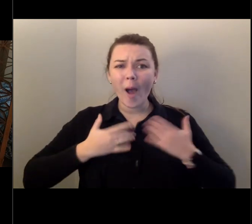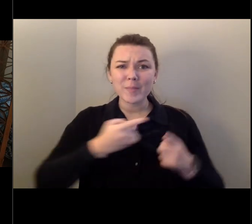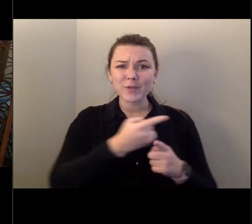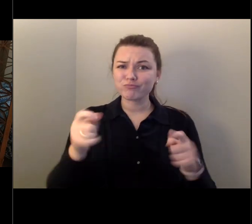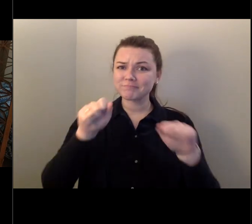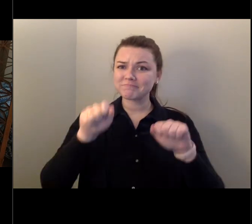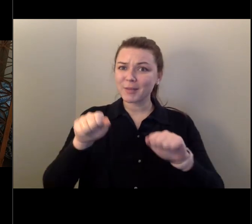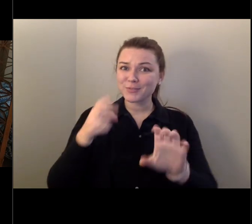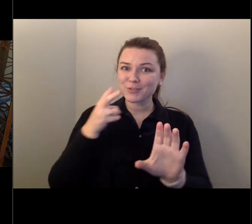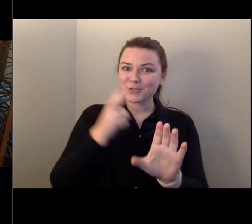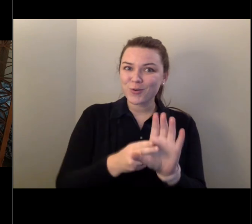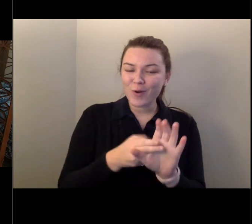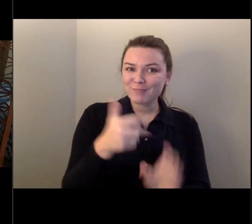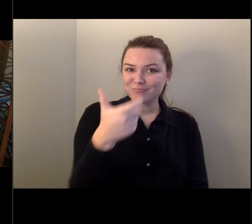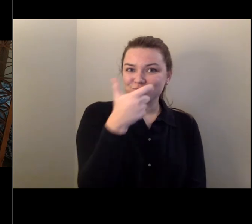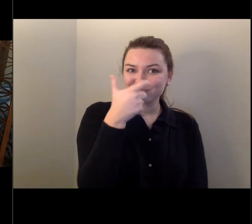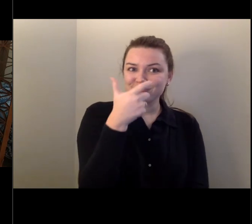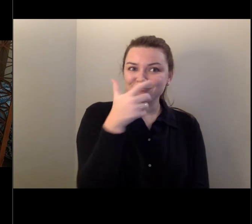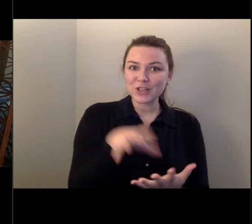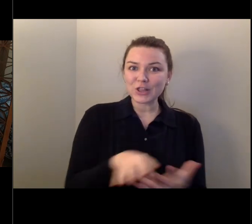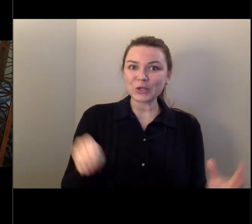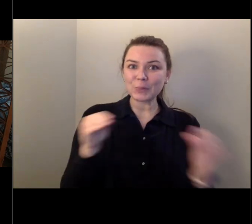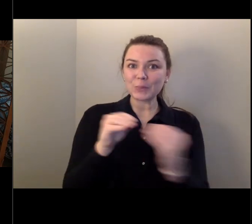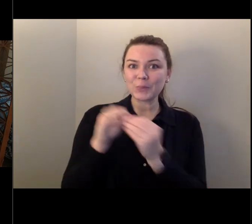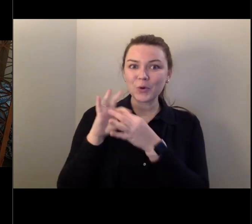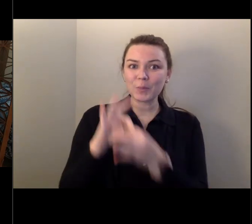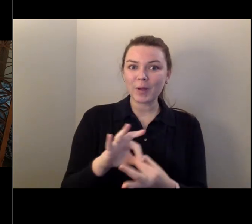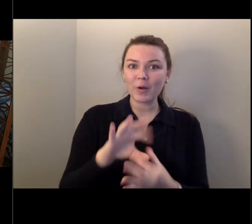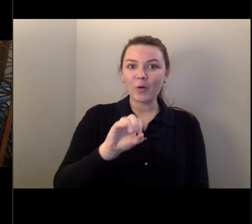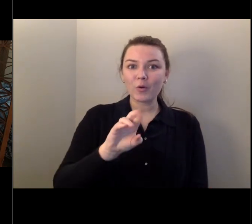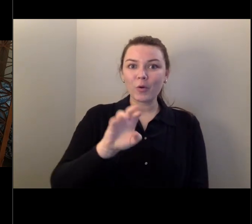and learn more about our coral polyp, our oldest ancestor.